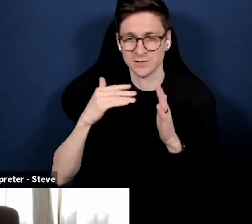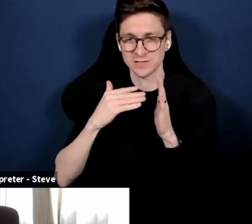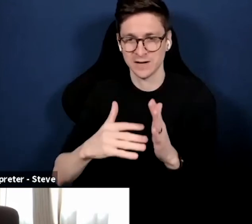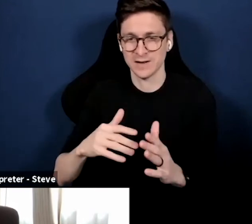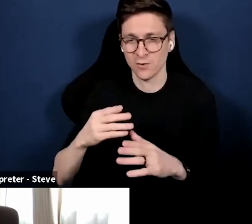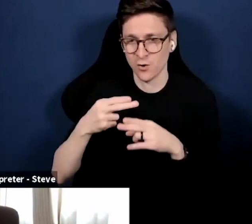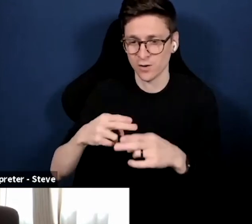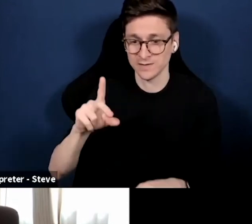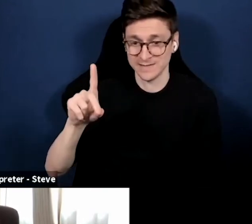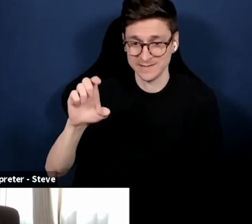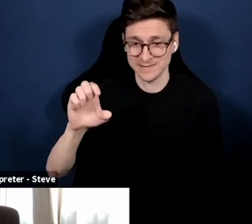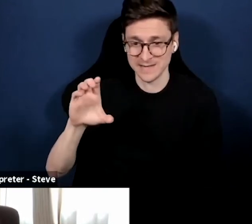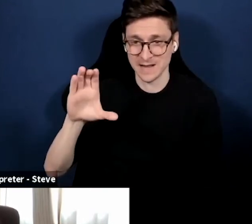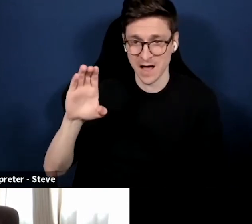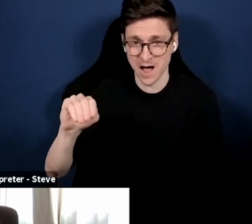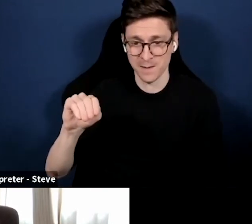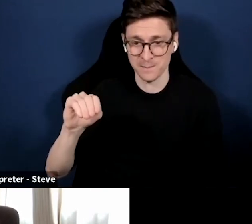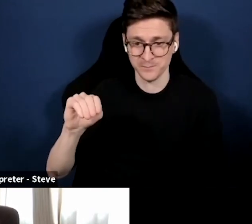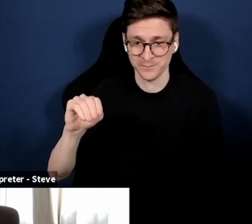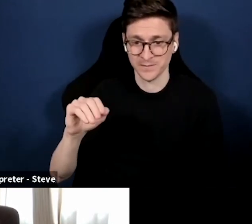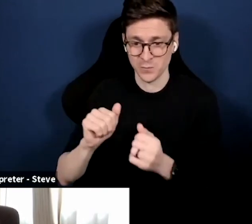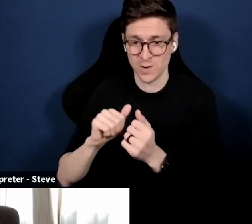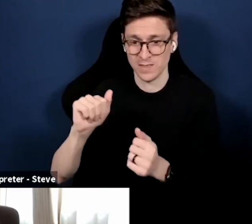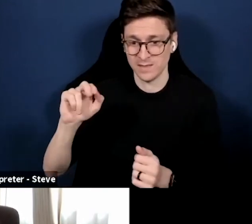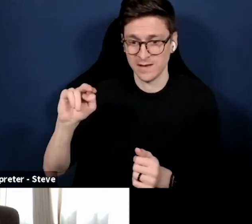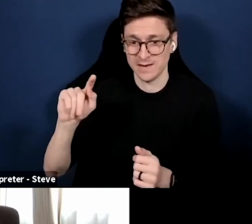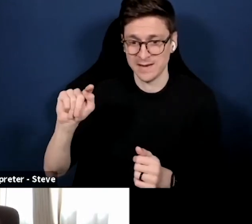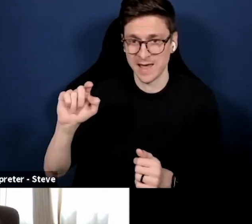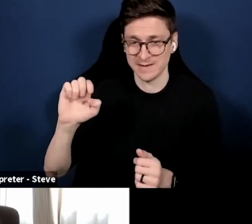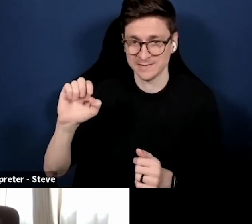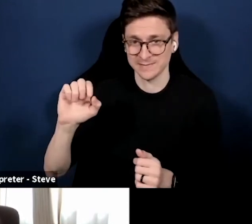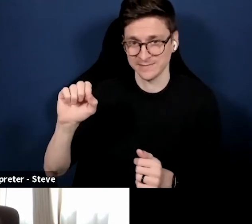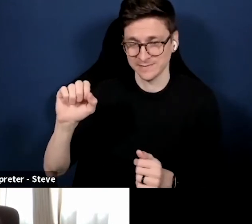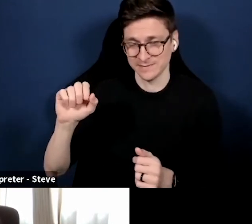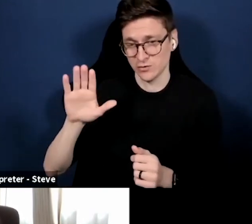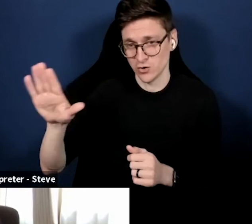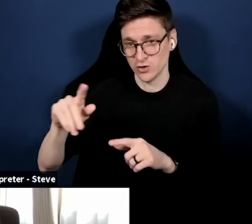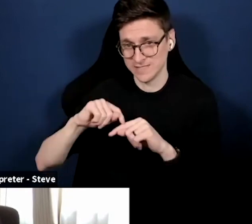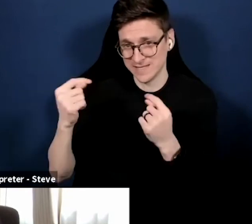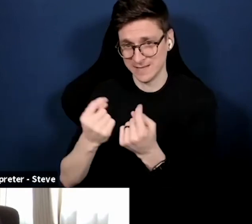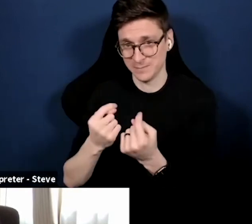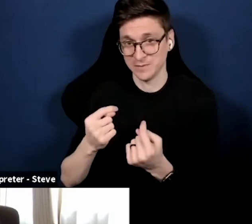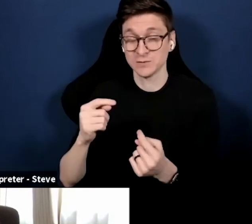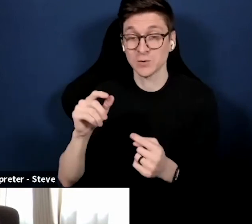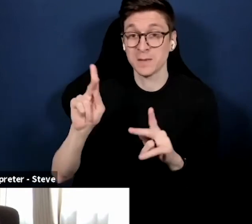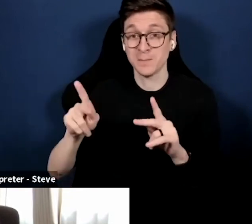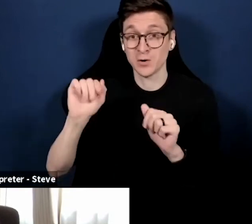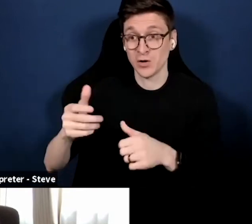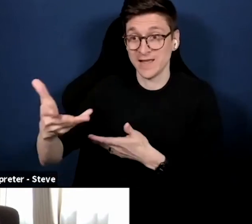as well where we actually got parents to interact with other people's children as we did a baby swap